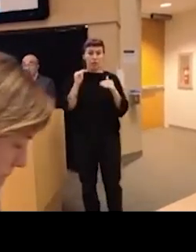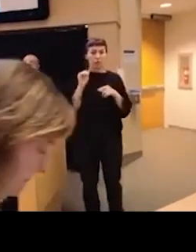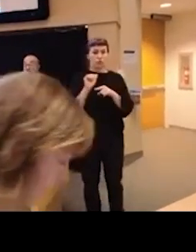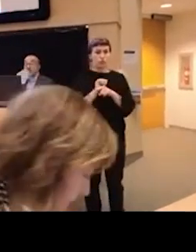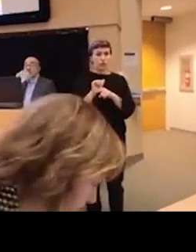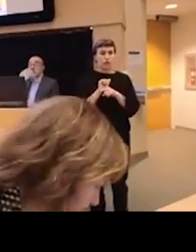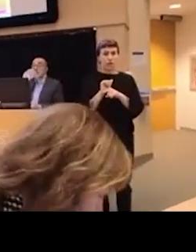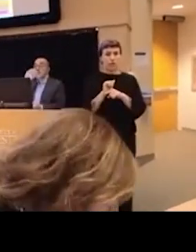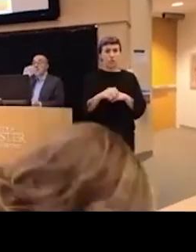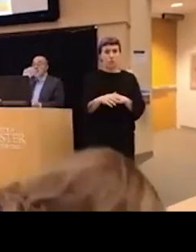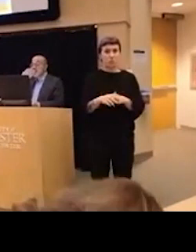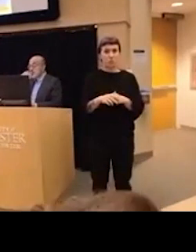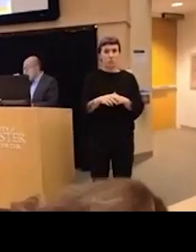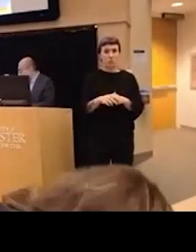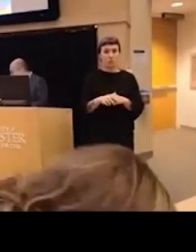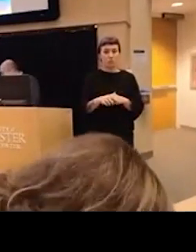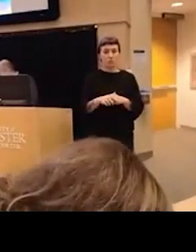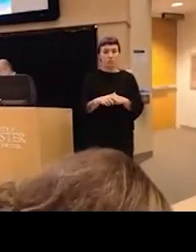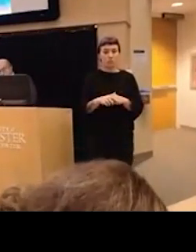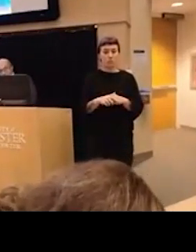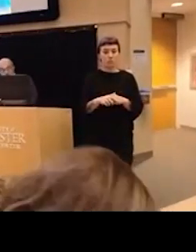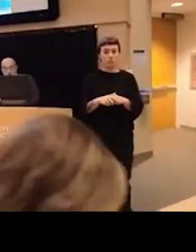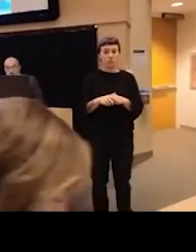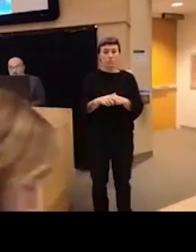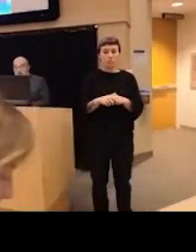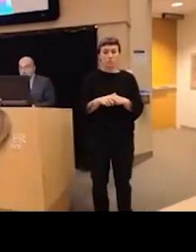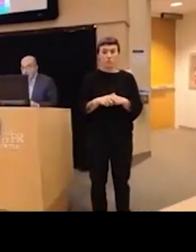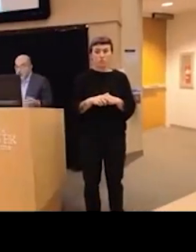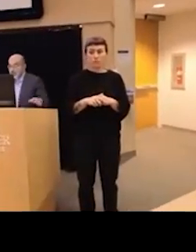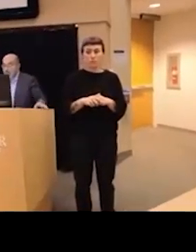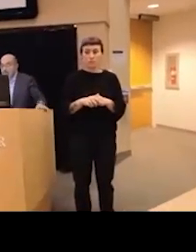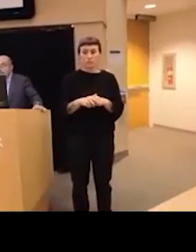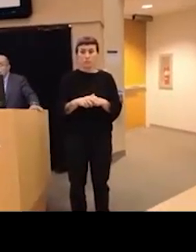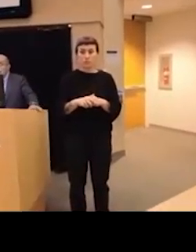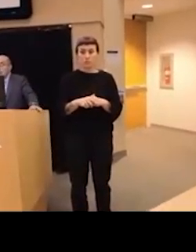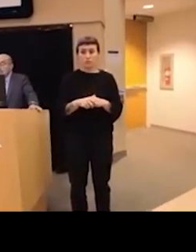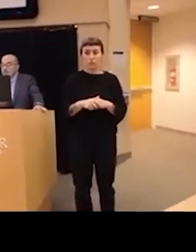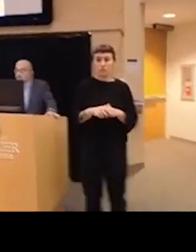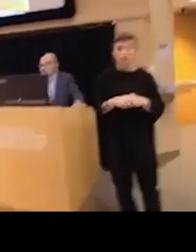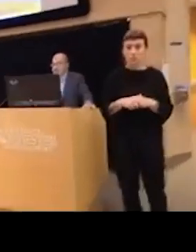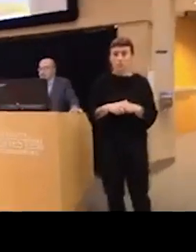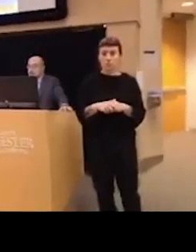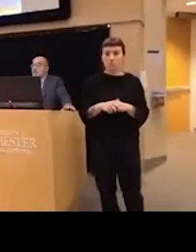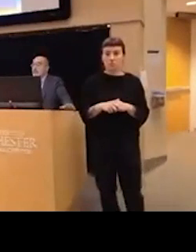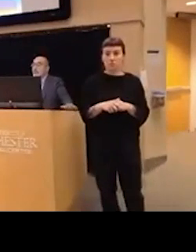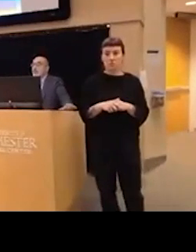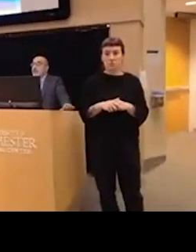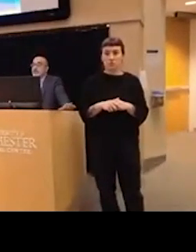that kind of things so um and we have that as part of our multimodal plan so every patient